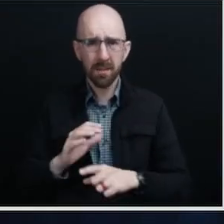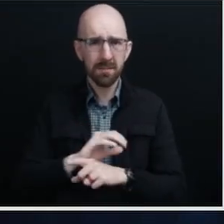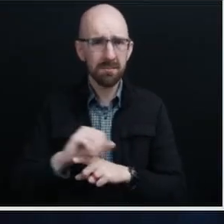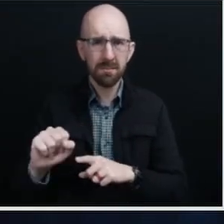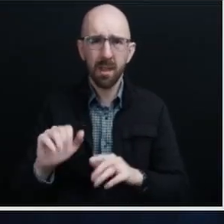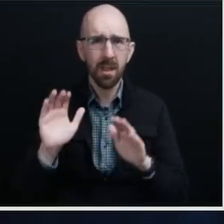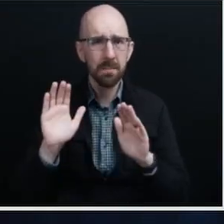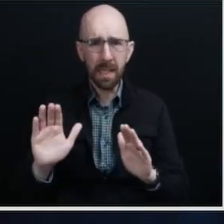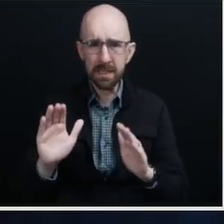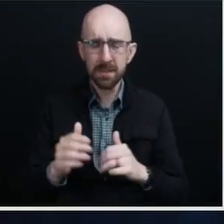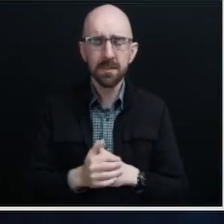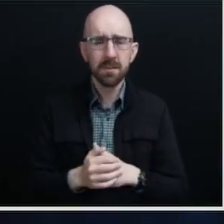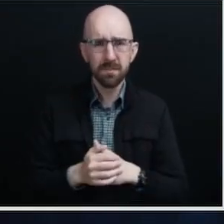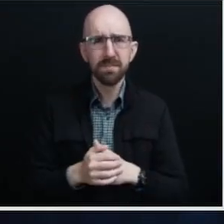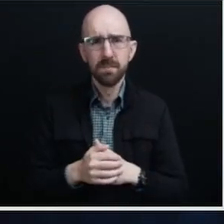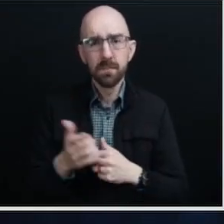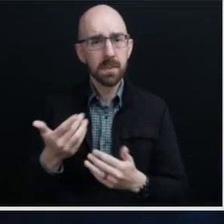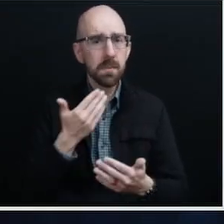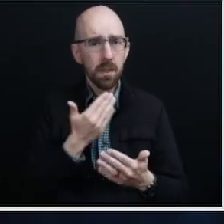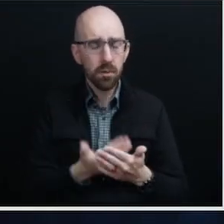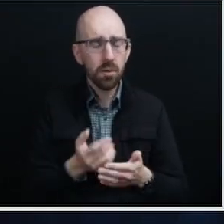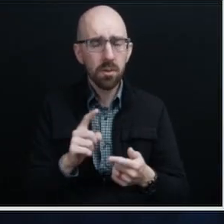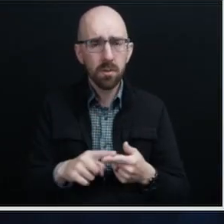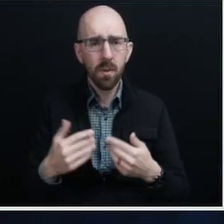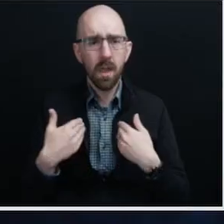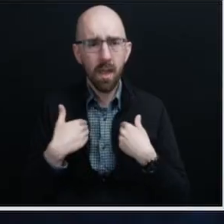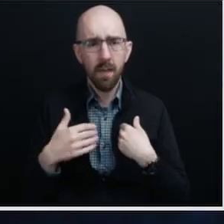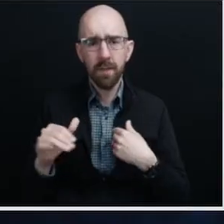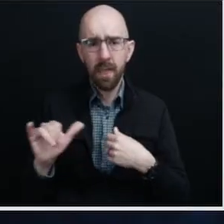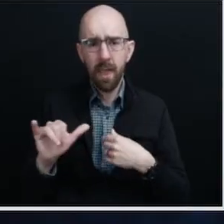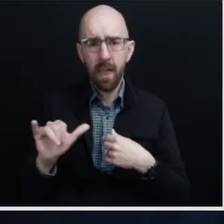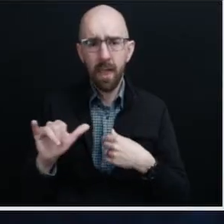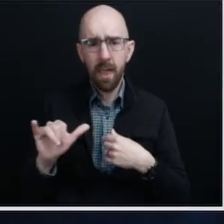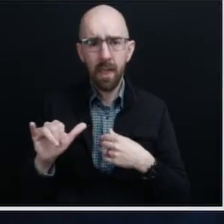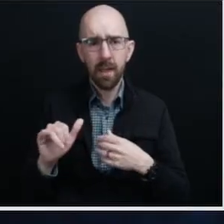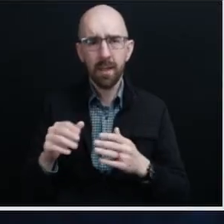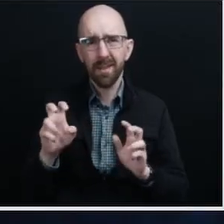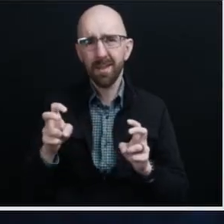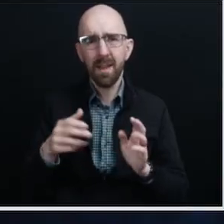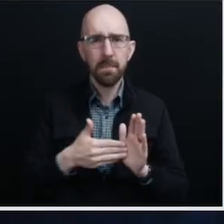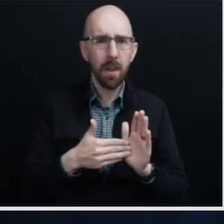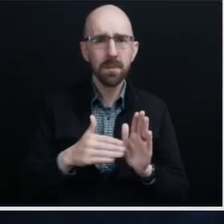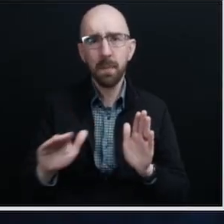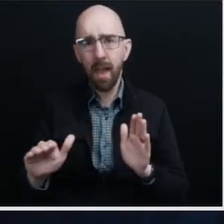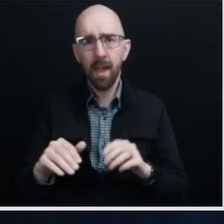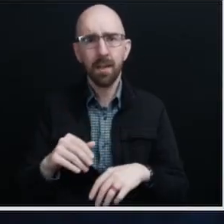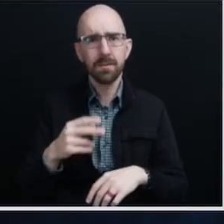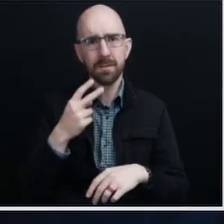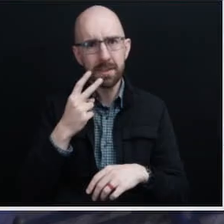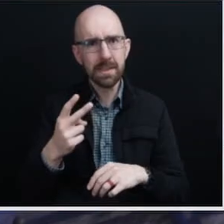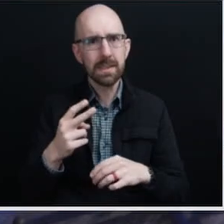so it's been good to have like the bounce back and and see healing and all of that. McKenzie,